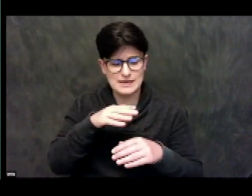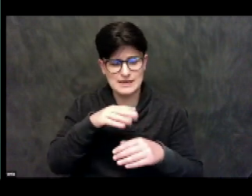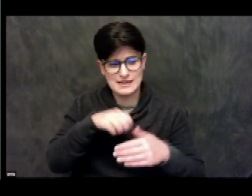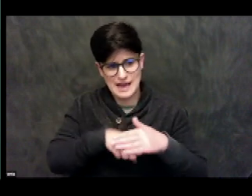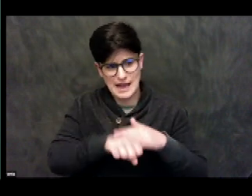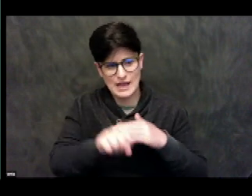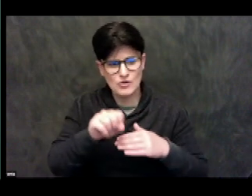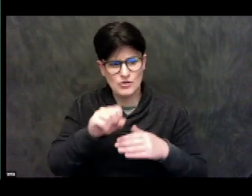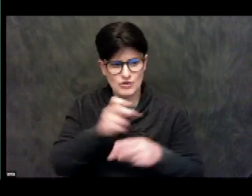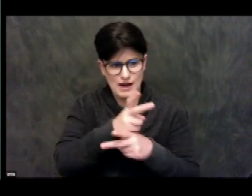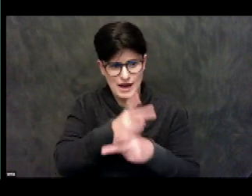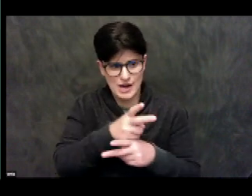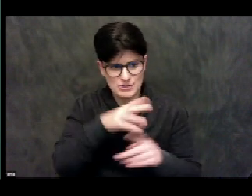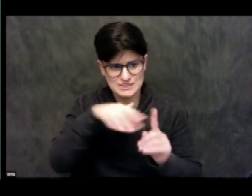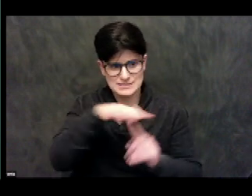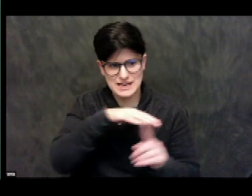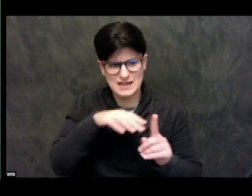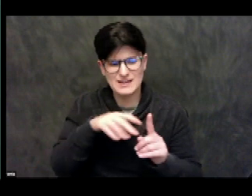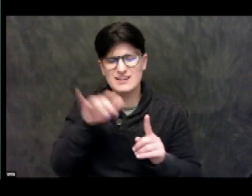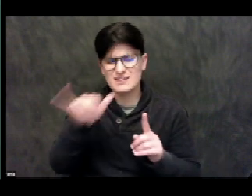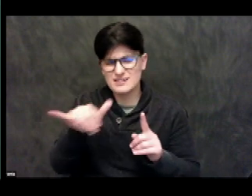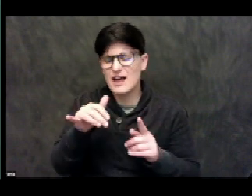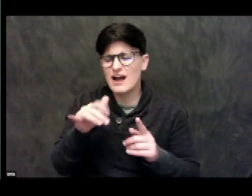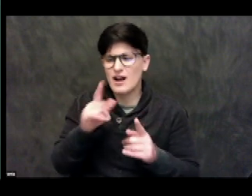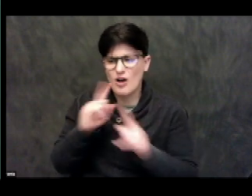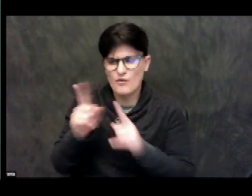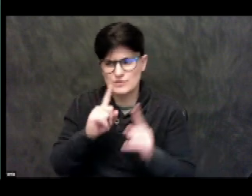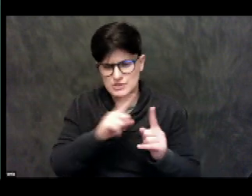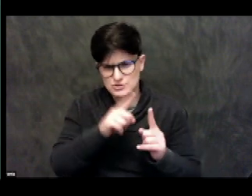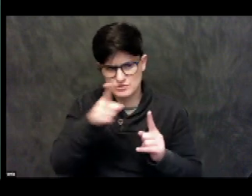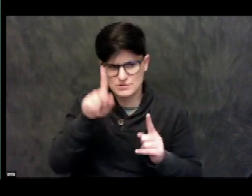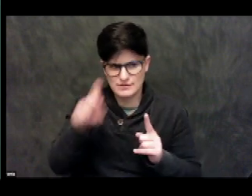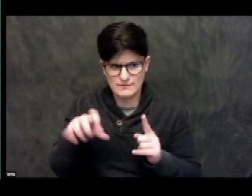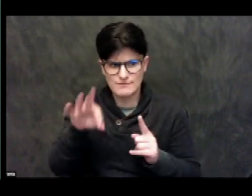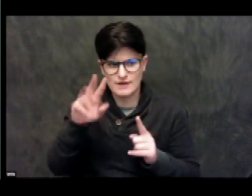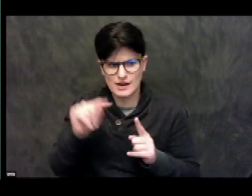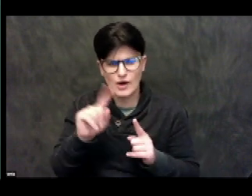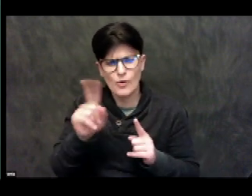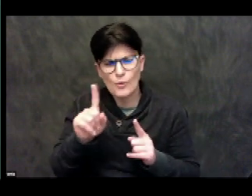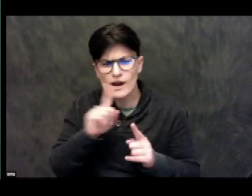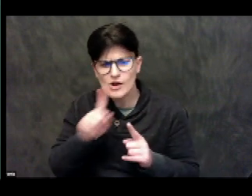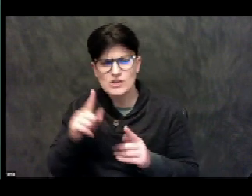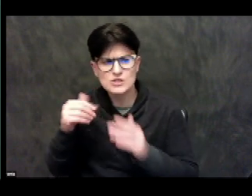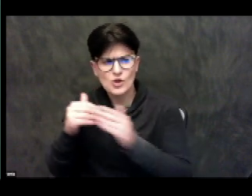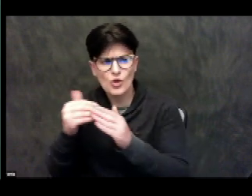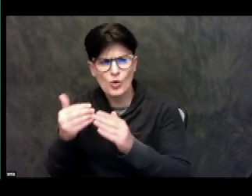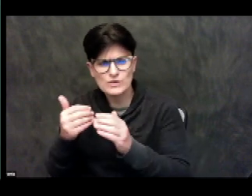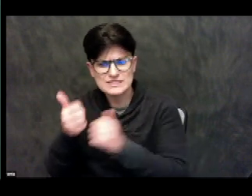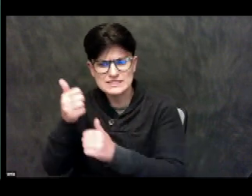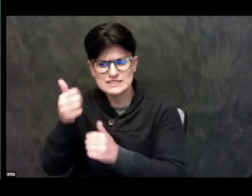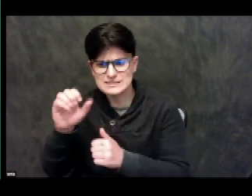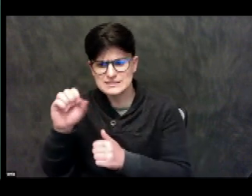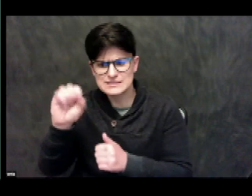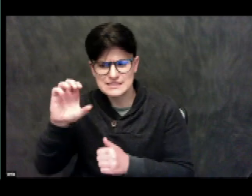you probably need to find out is where the closest one is and if that is some equitable care, If it's close enough, that that's appropriate